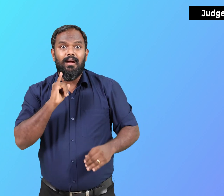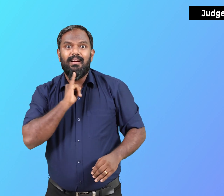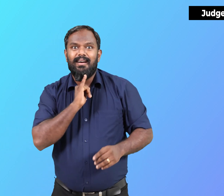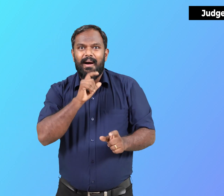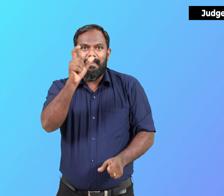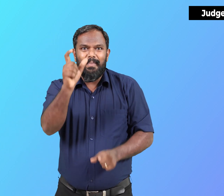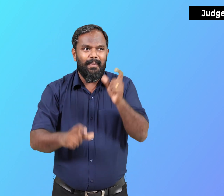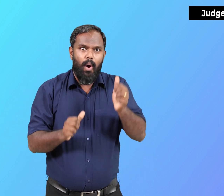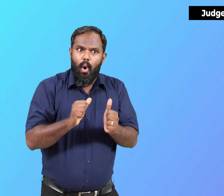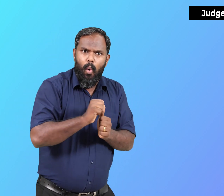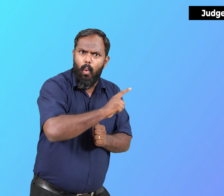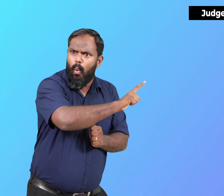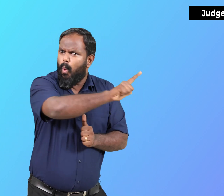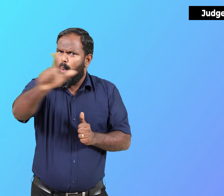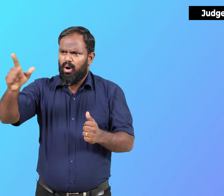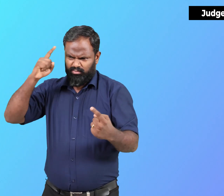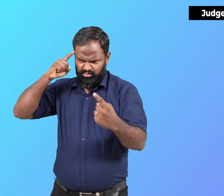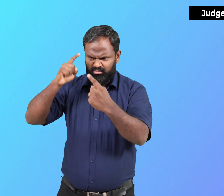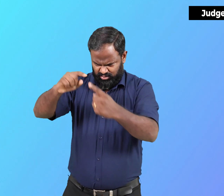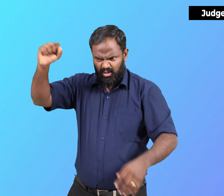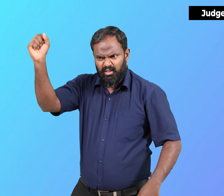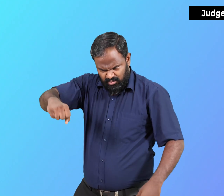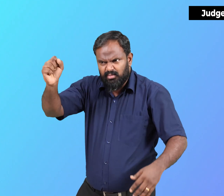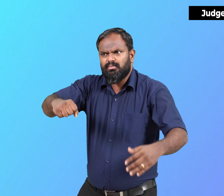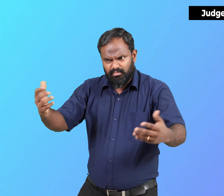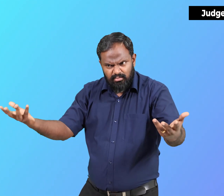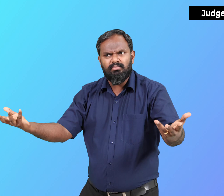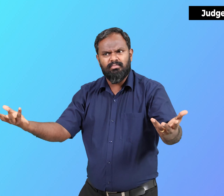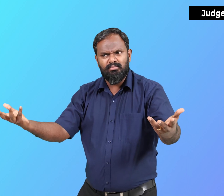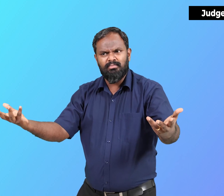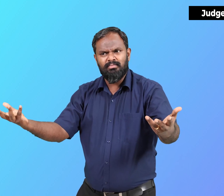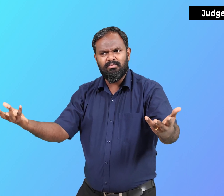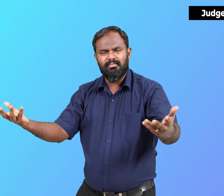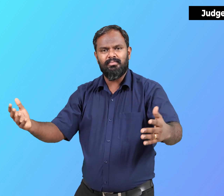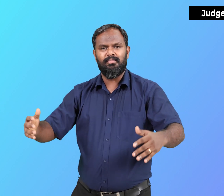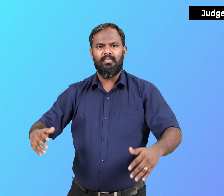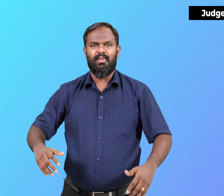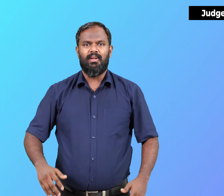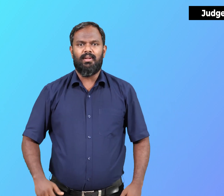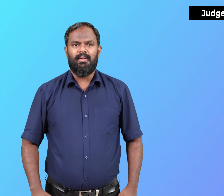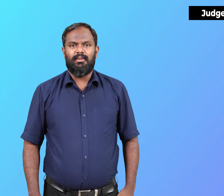So all the men of Israel gathered at the city of Gibeah, united and in agreement about what should happen.